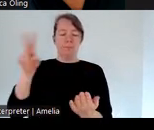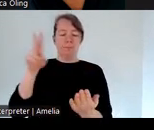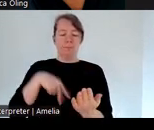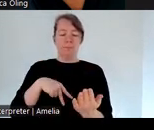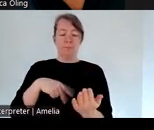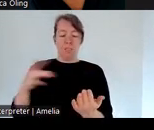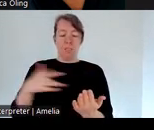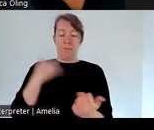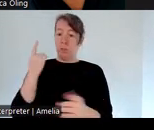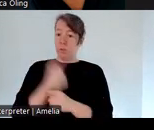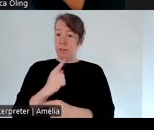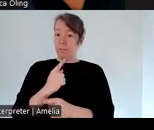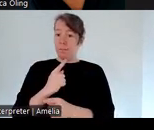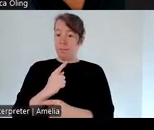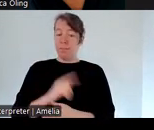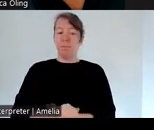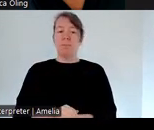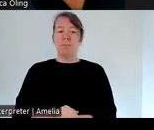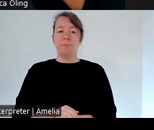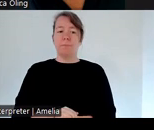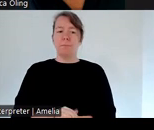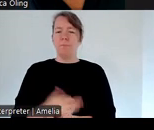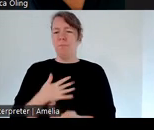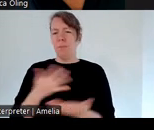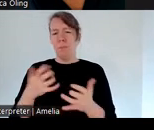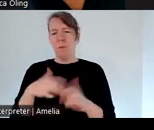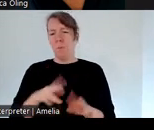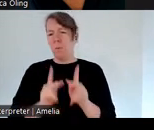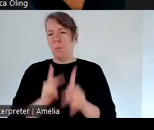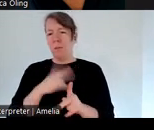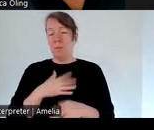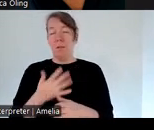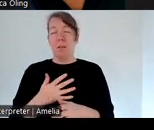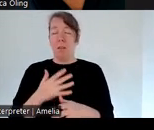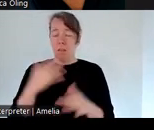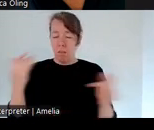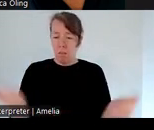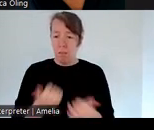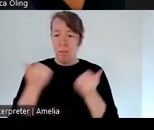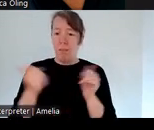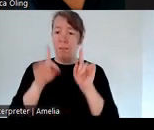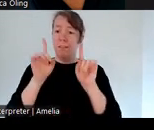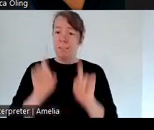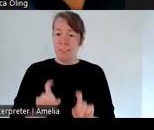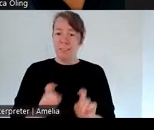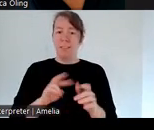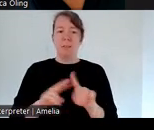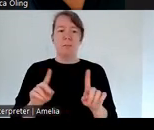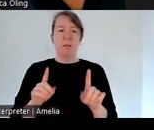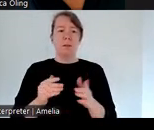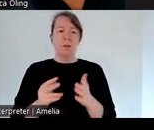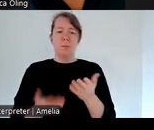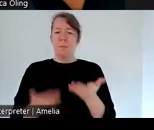So, this was something where we didn't want people to do a lot of testing, but sometimes you might know that they just rolled out a new platform